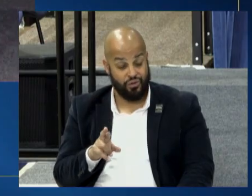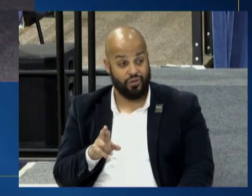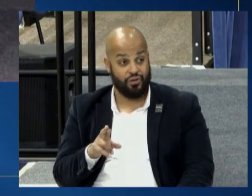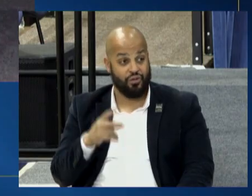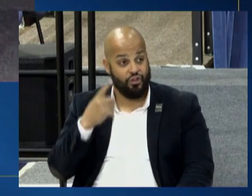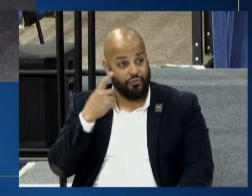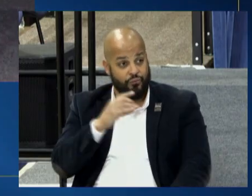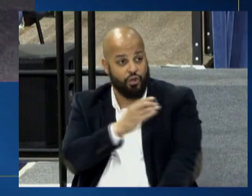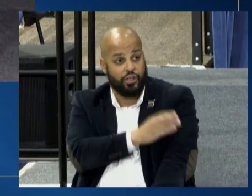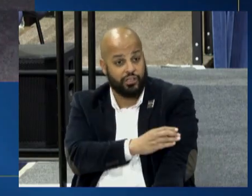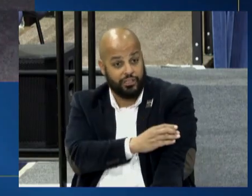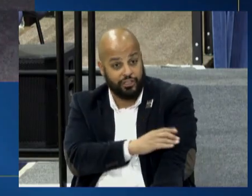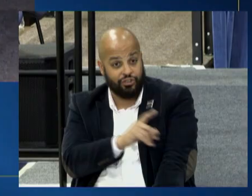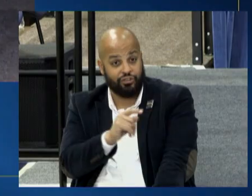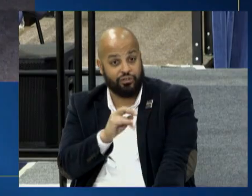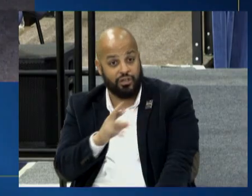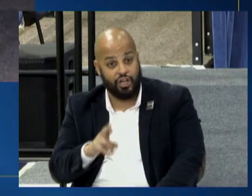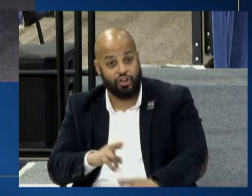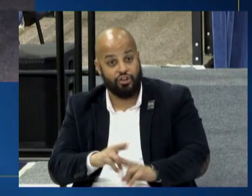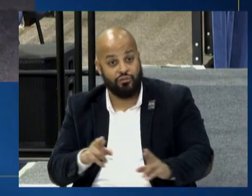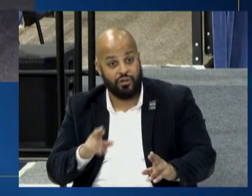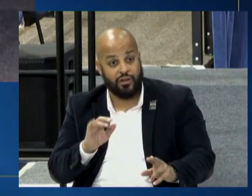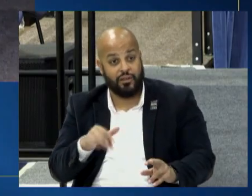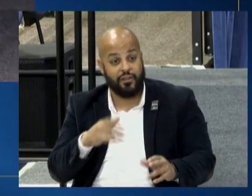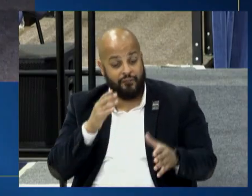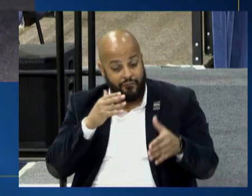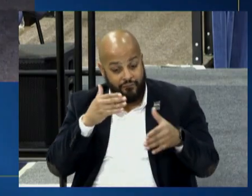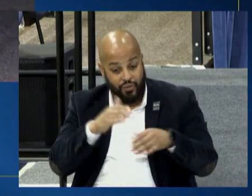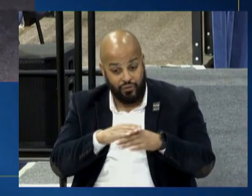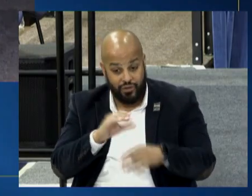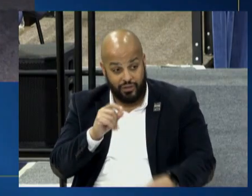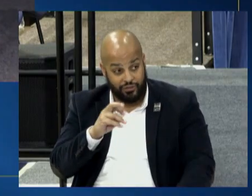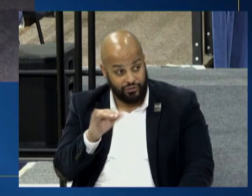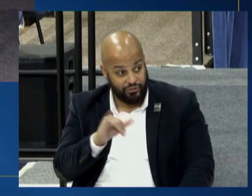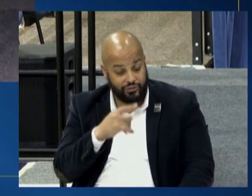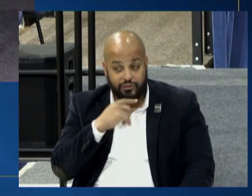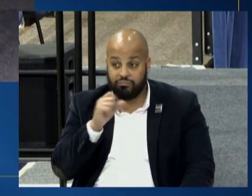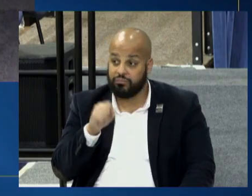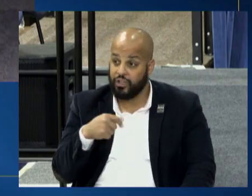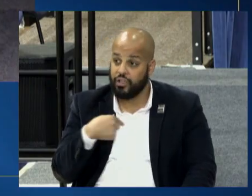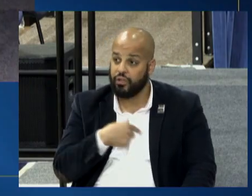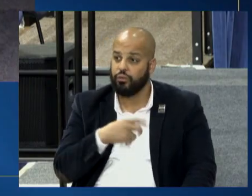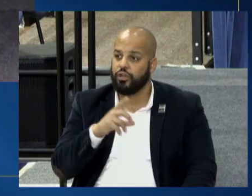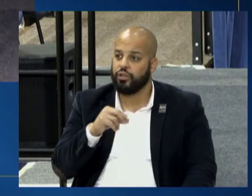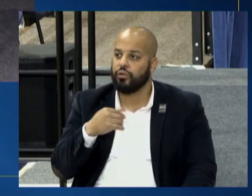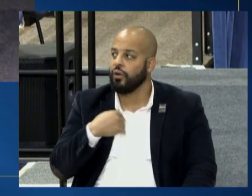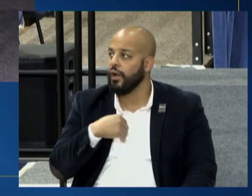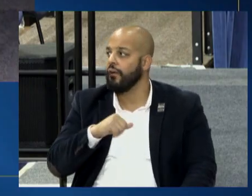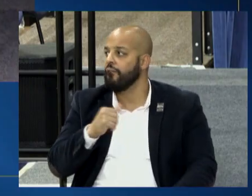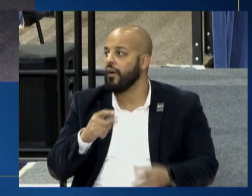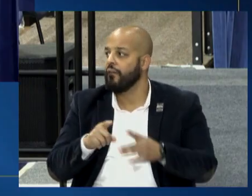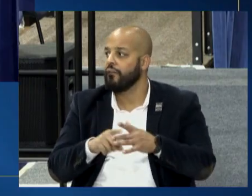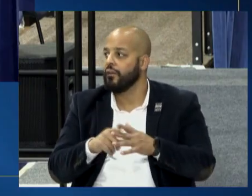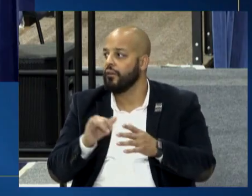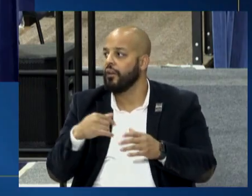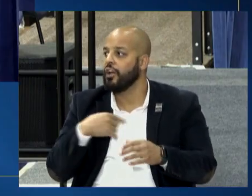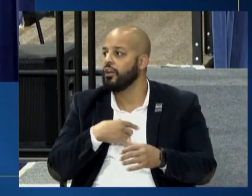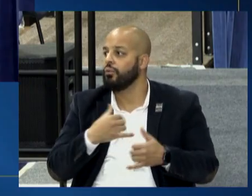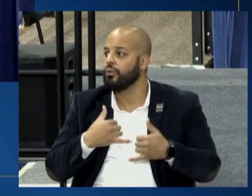Stephen Konya: -- has a little bit of flavor focus on cancer as well. Susan Monarez: Yeah. So, we do have another initiative that we're still -- we've